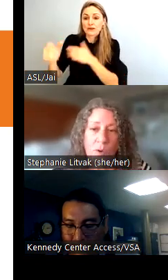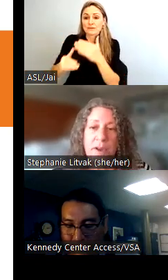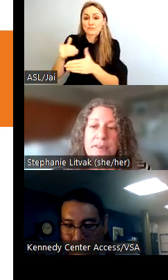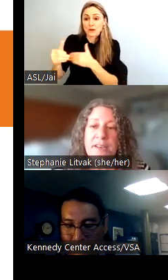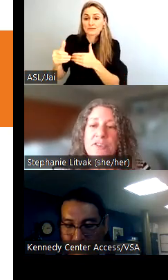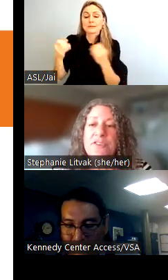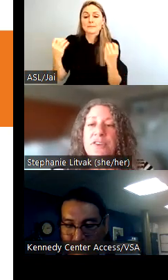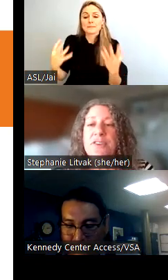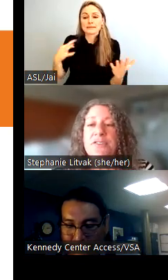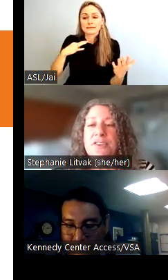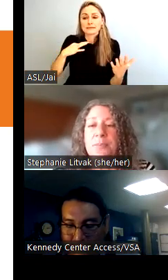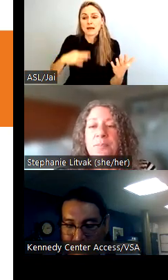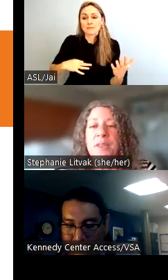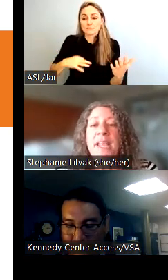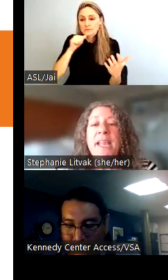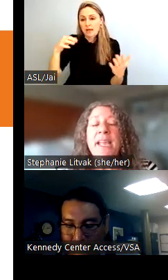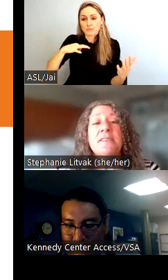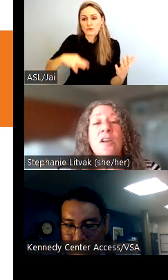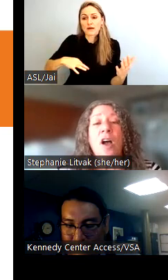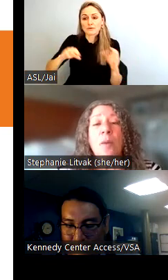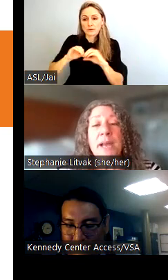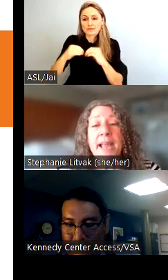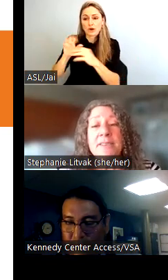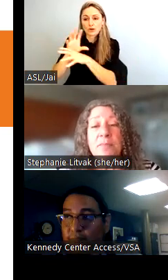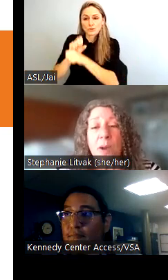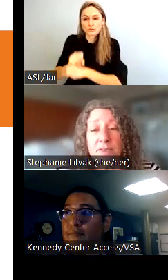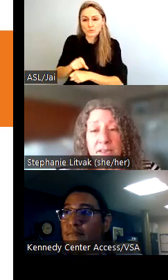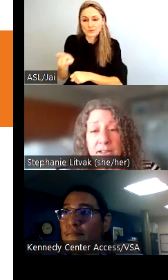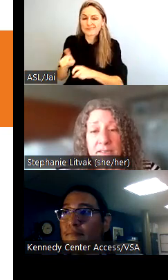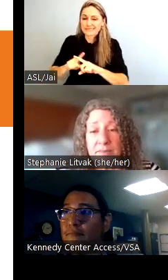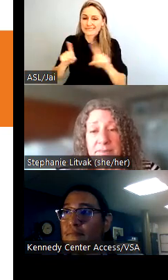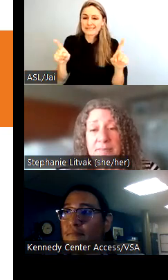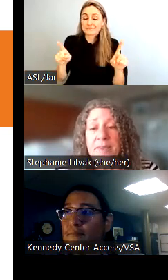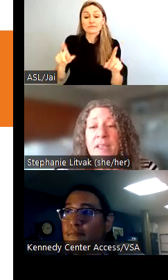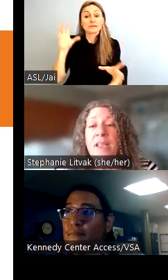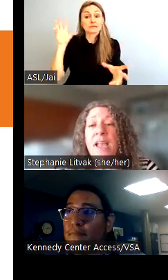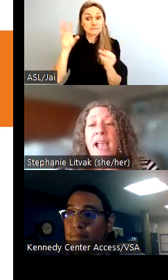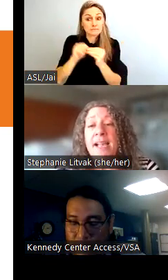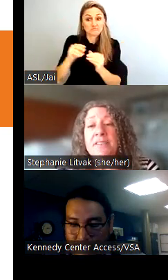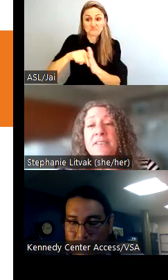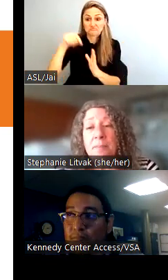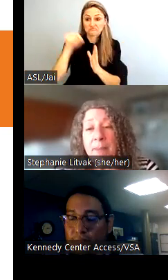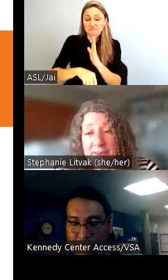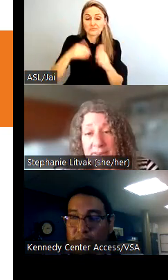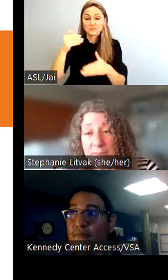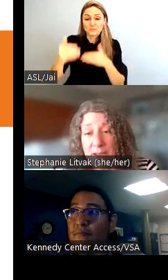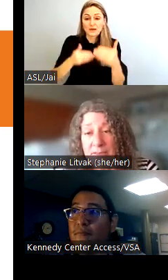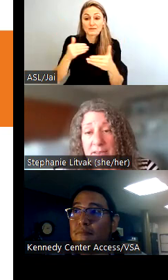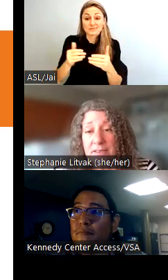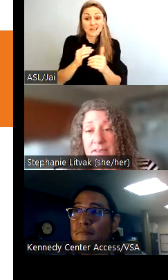organizations are used to. It is a comprehensive process. And it is a competitive process.